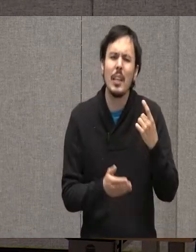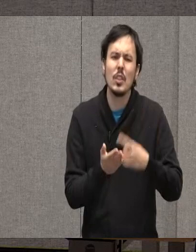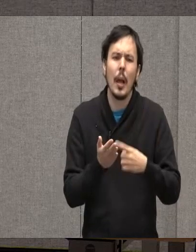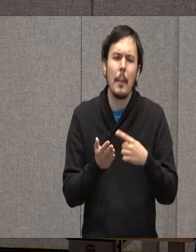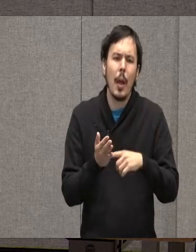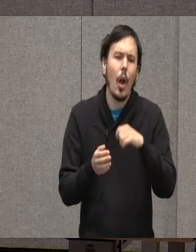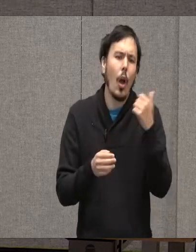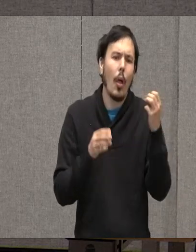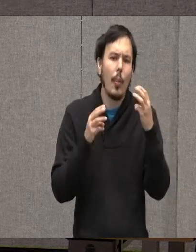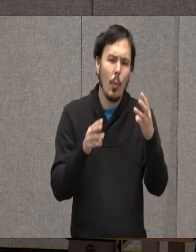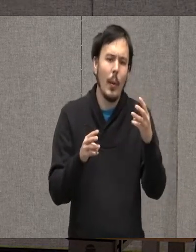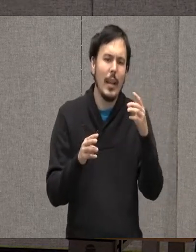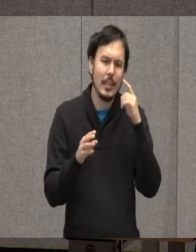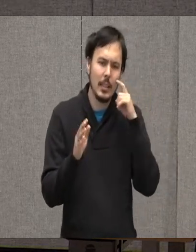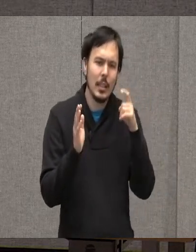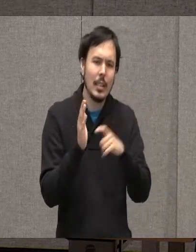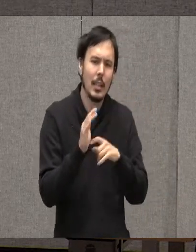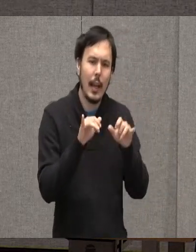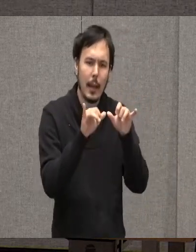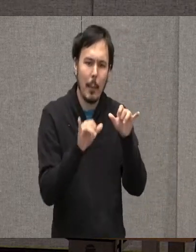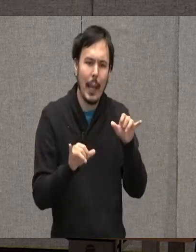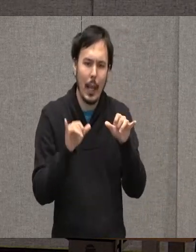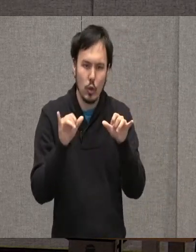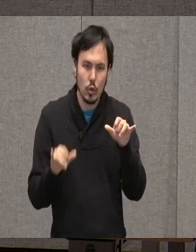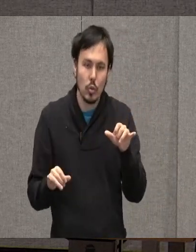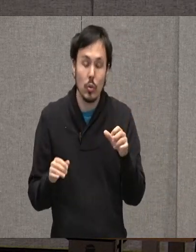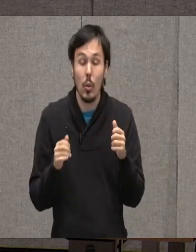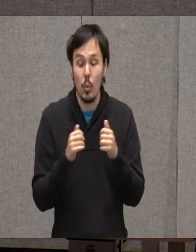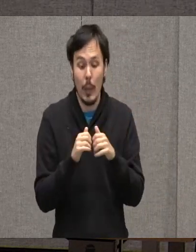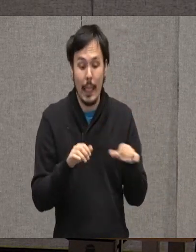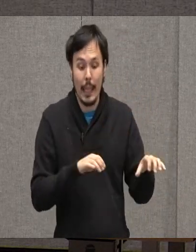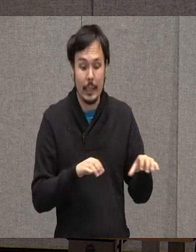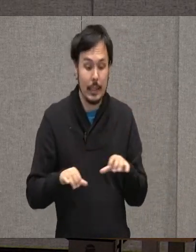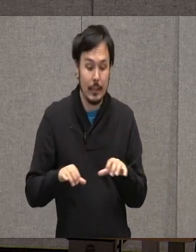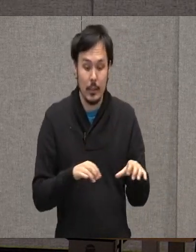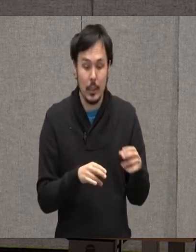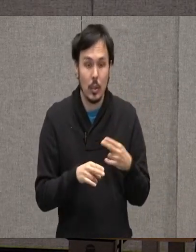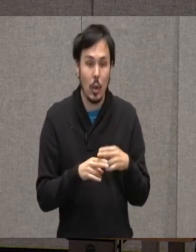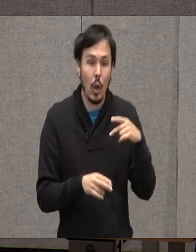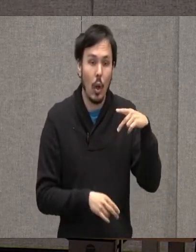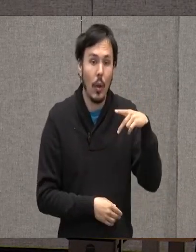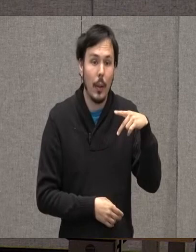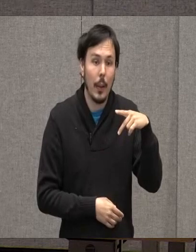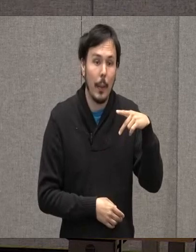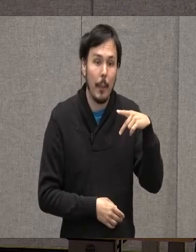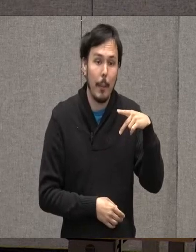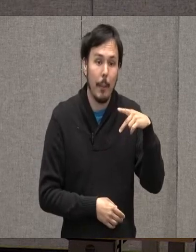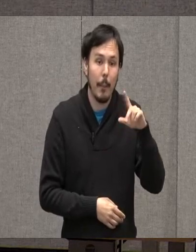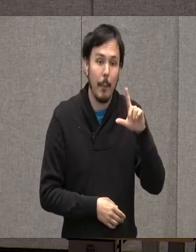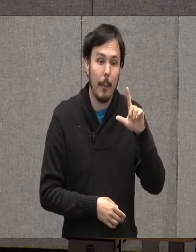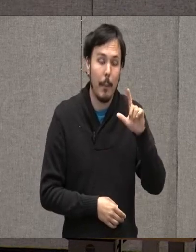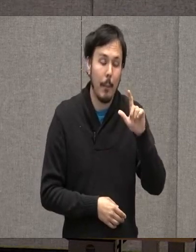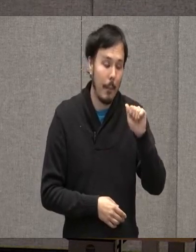with an activity called palindrome, we're gonna look at palindromes